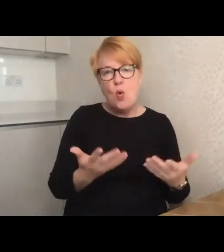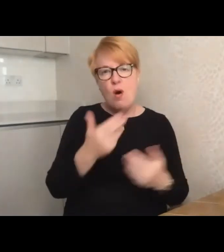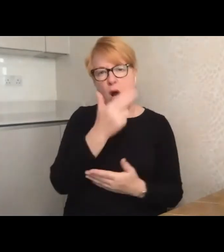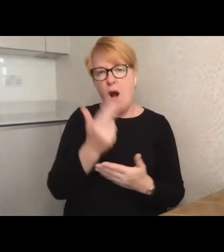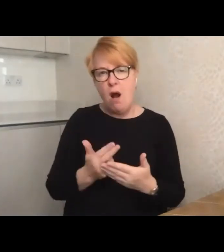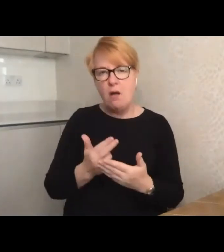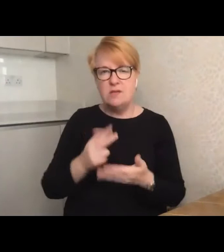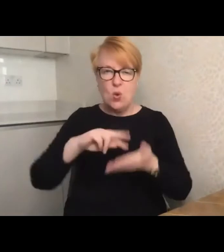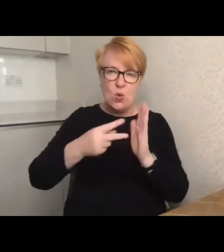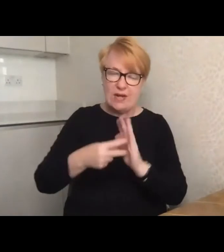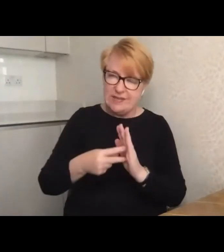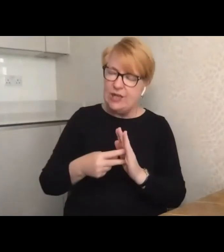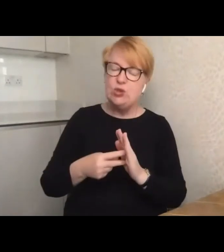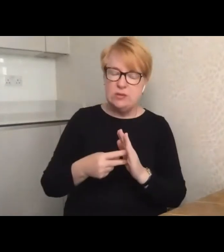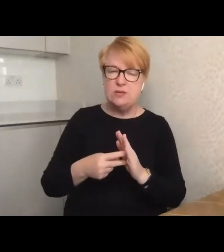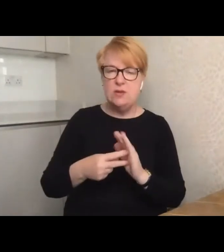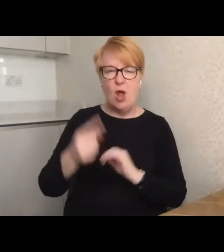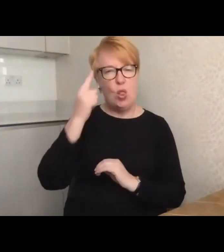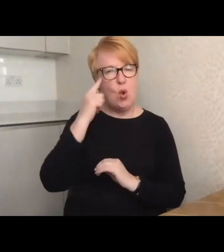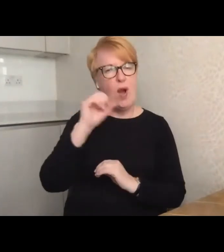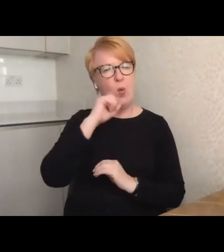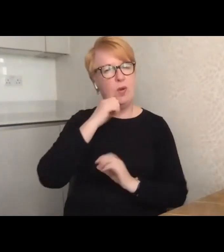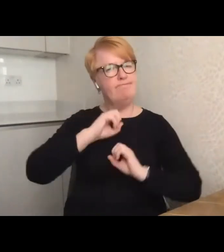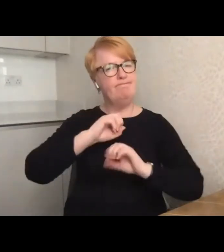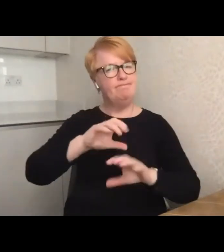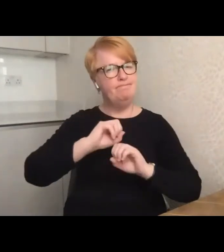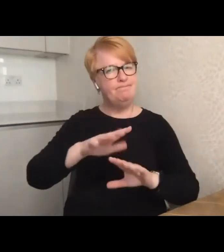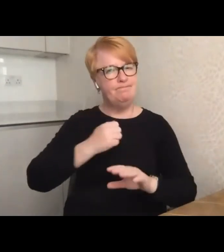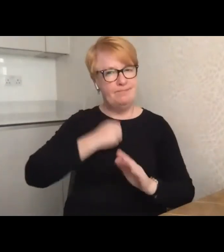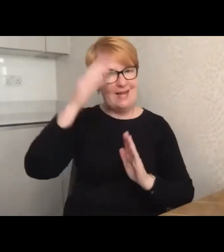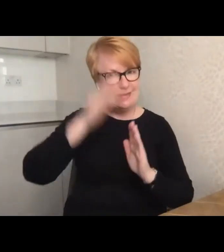And I just thought I'd set out a few of them for you briefly. Just three here.